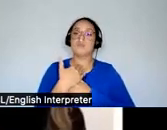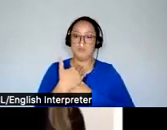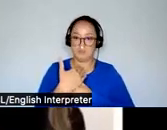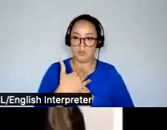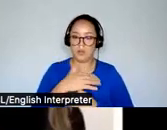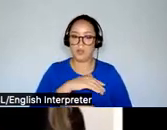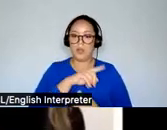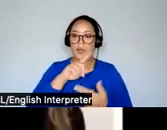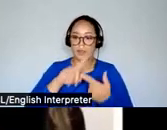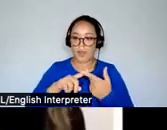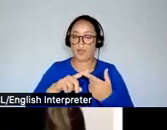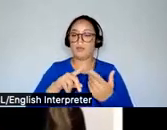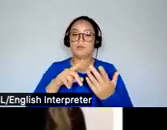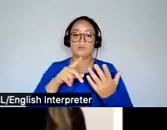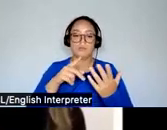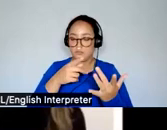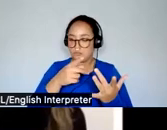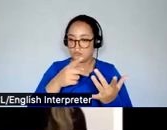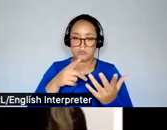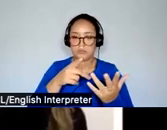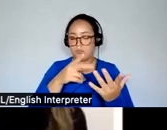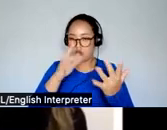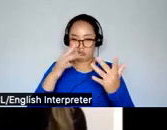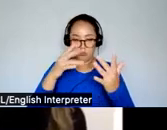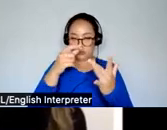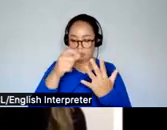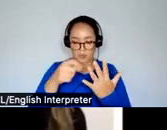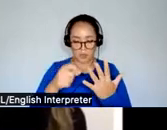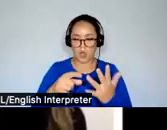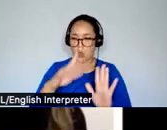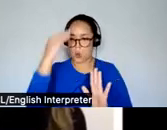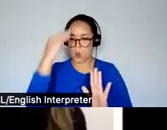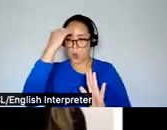At this point you should know you will be ready to be prepared for your special events